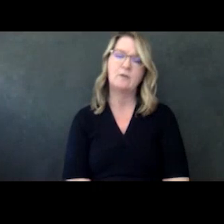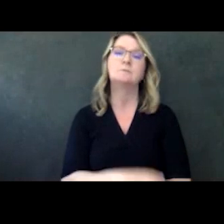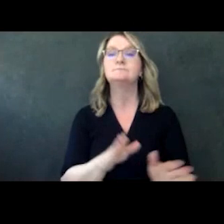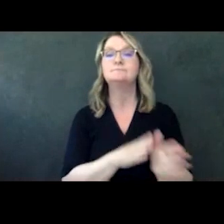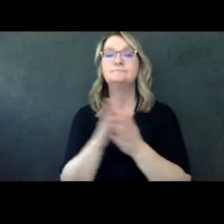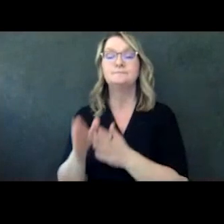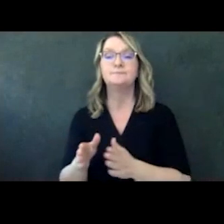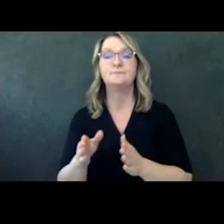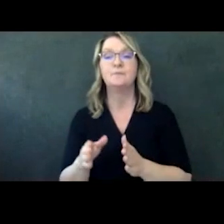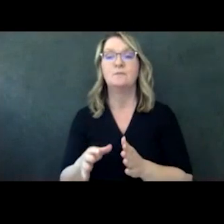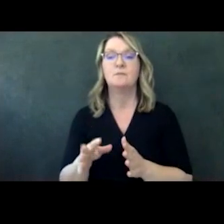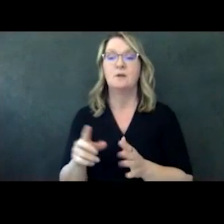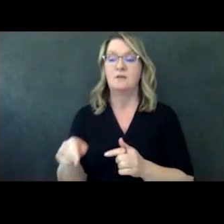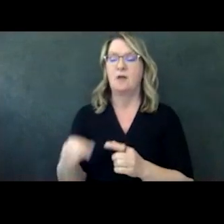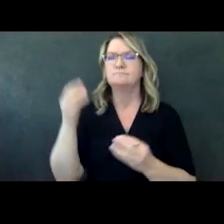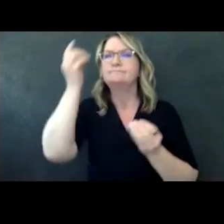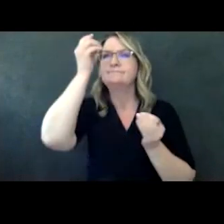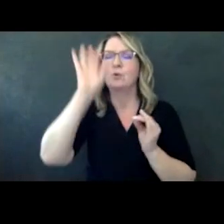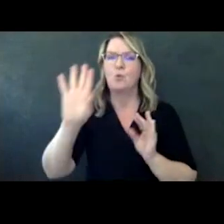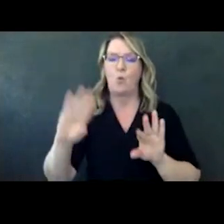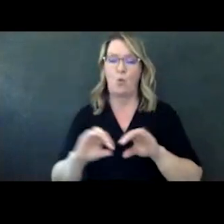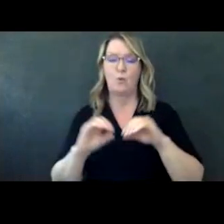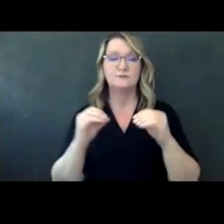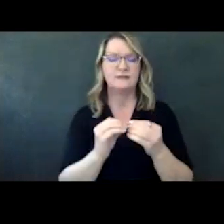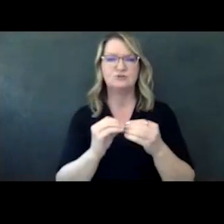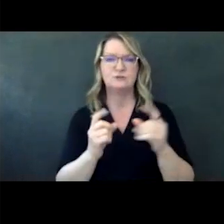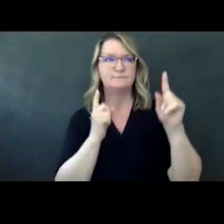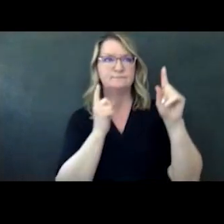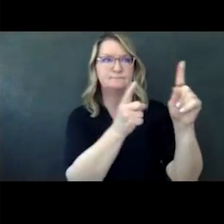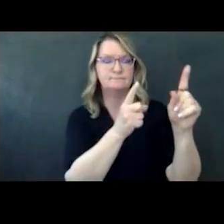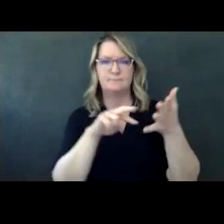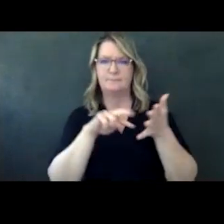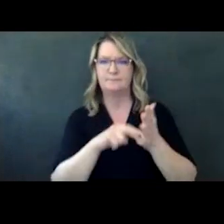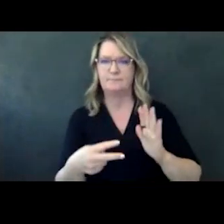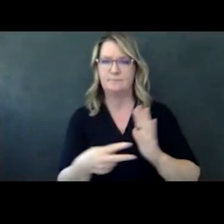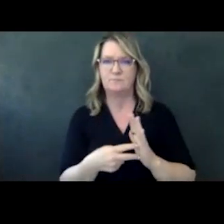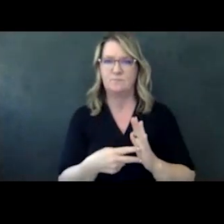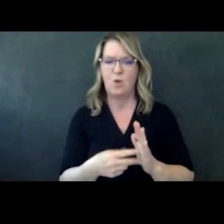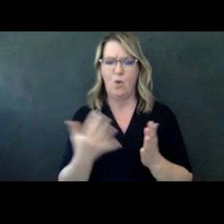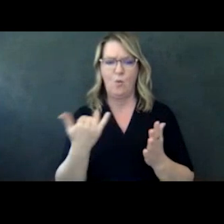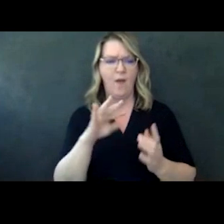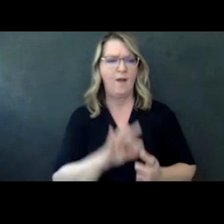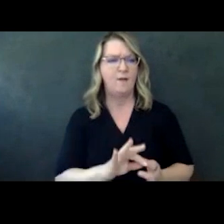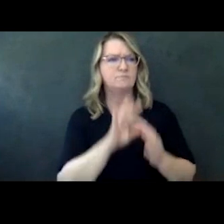reflect on your organizational mission. What sets your organization apart from